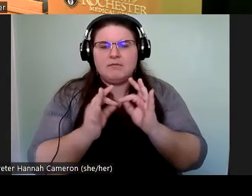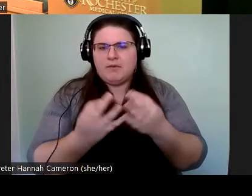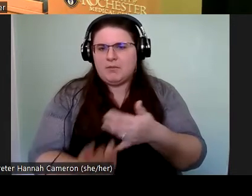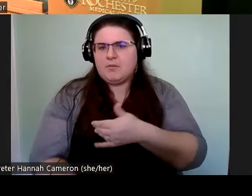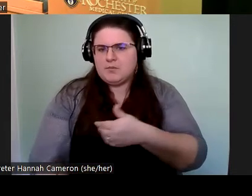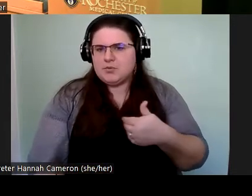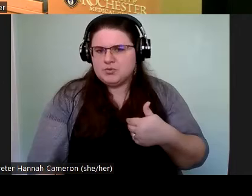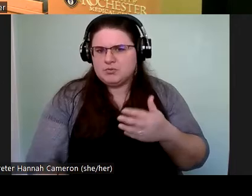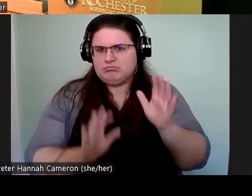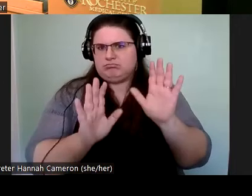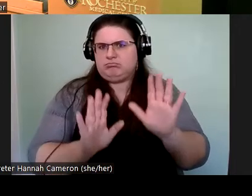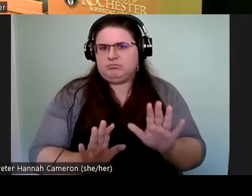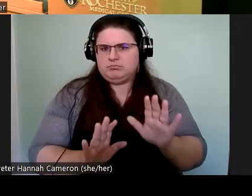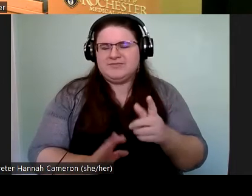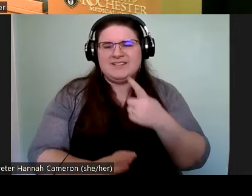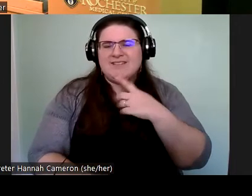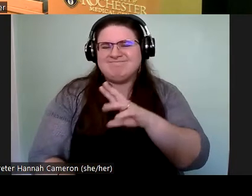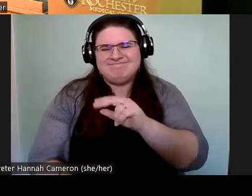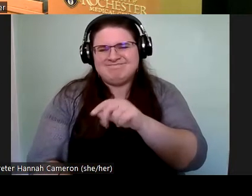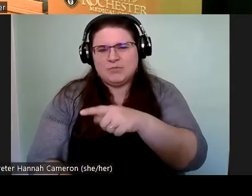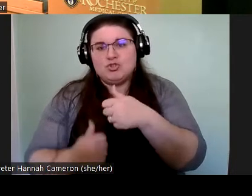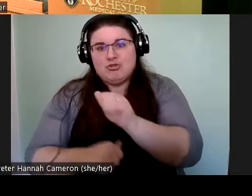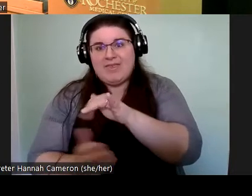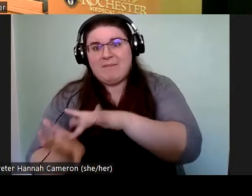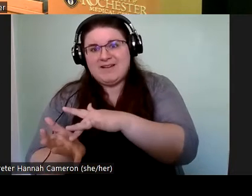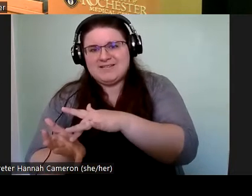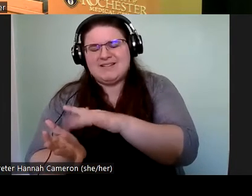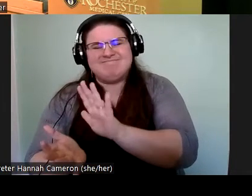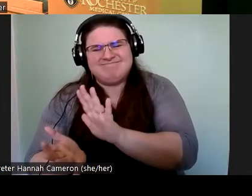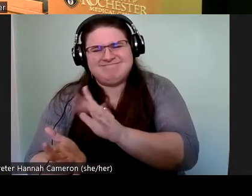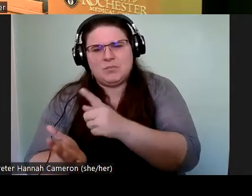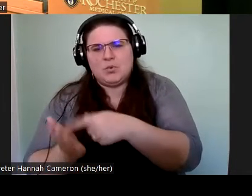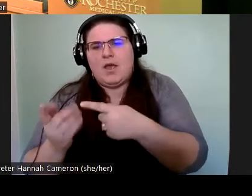being able to say no we tried that medication and here's what happened um no we tried DBT but it